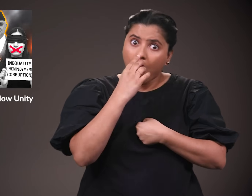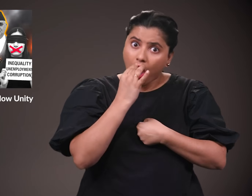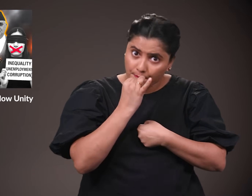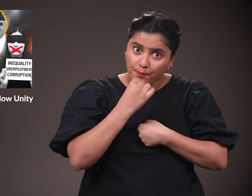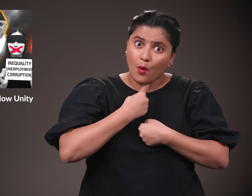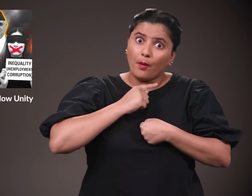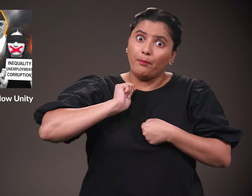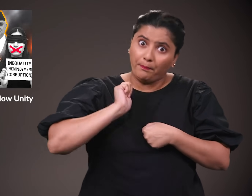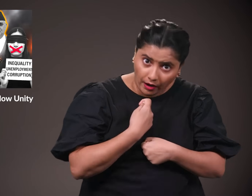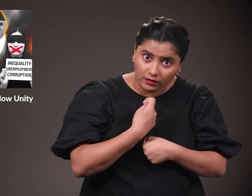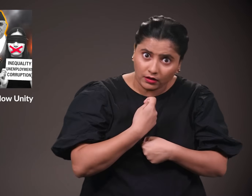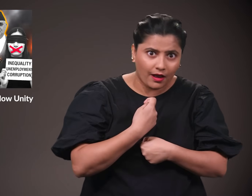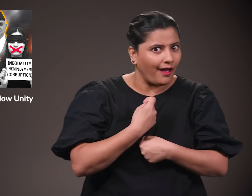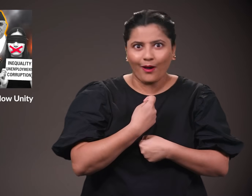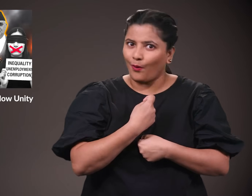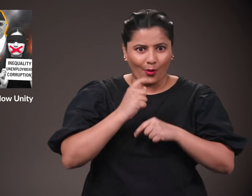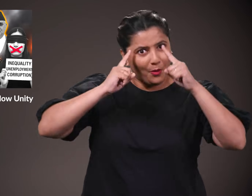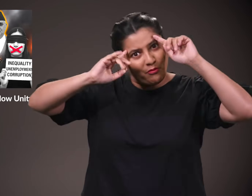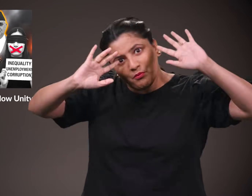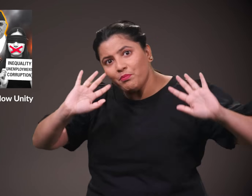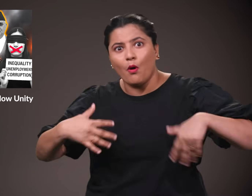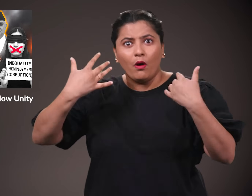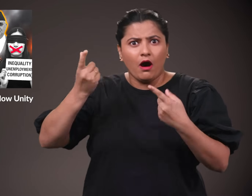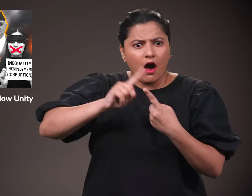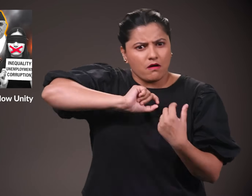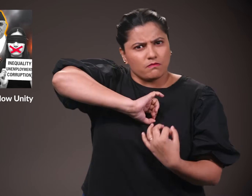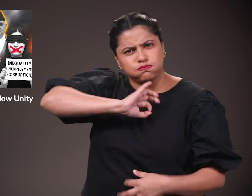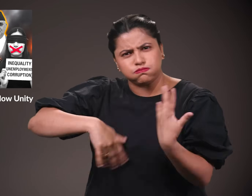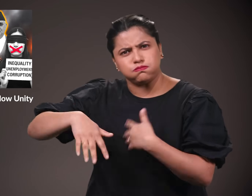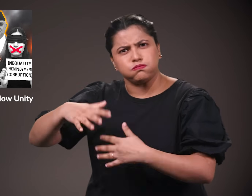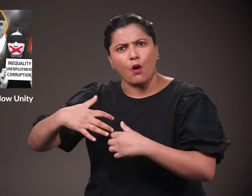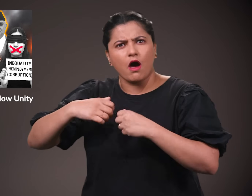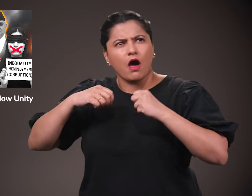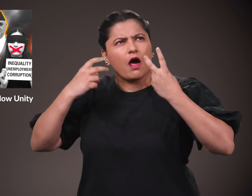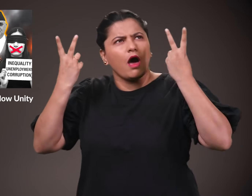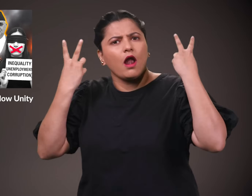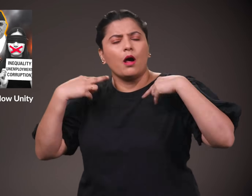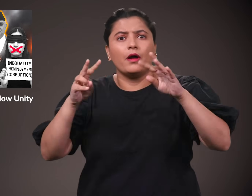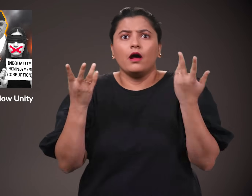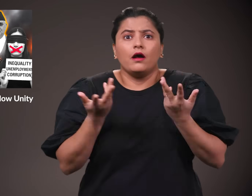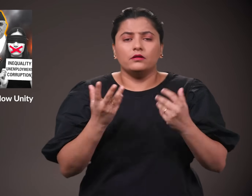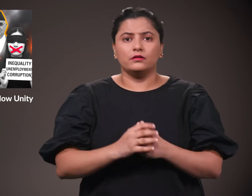They believed their voices were being silenced. This anger led to huge chaos.